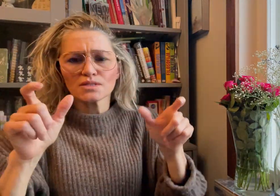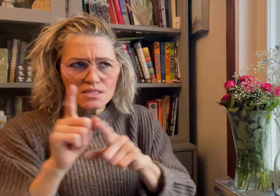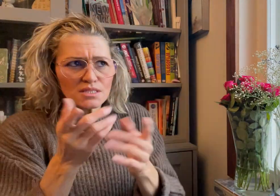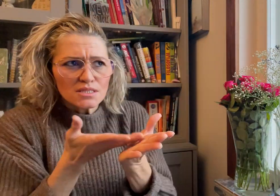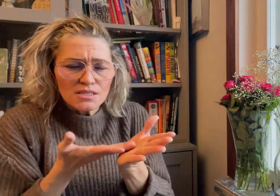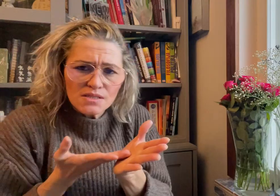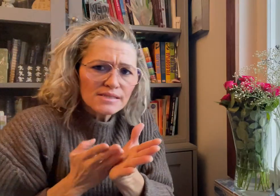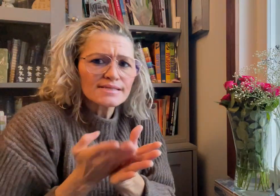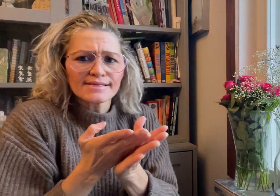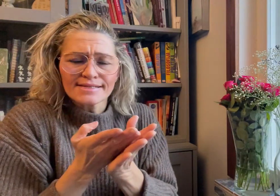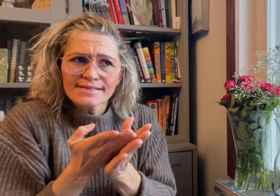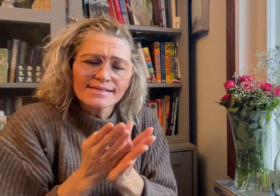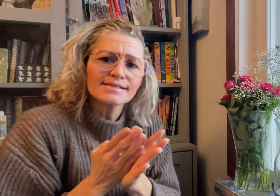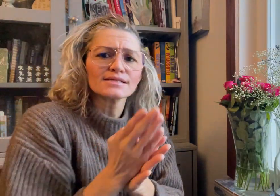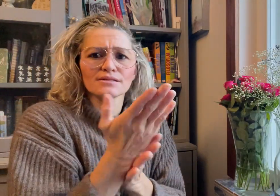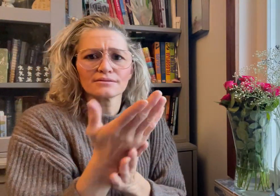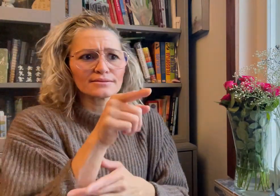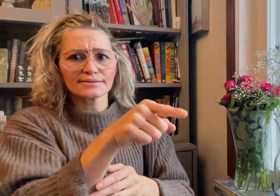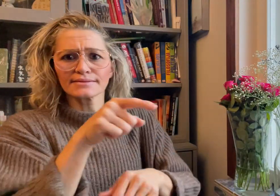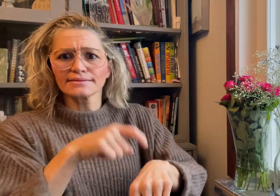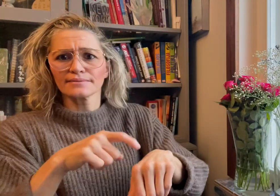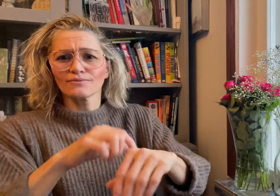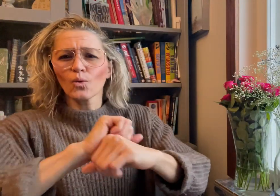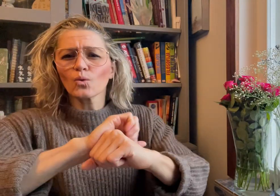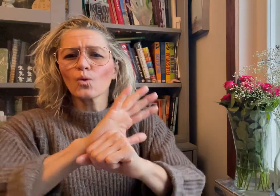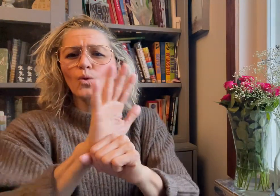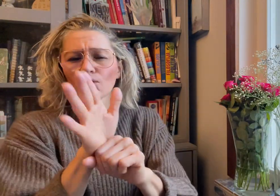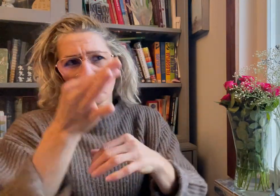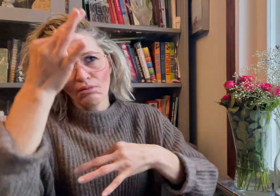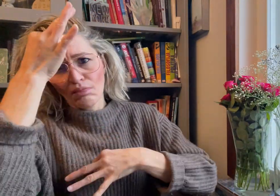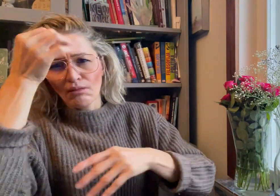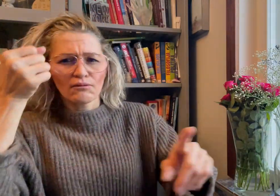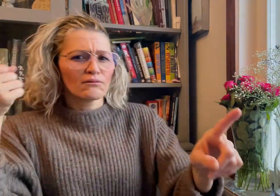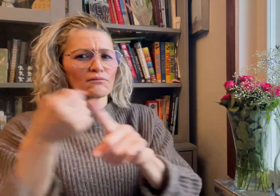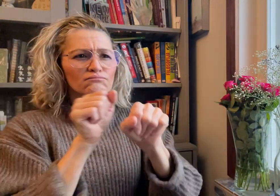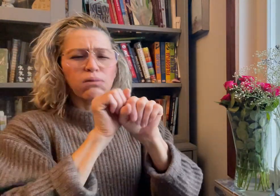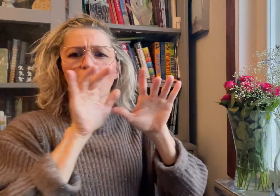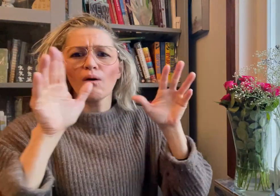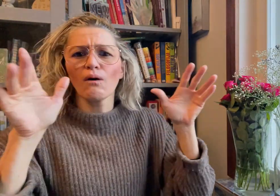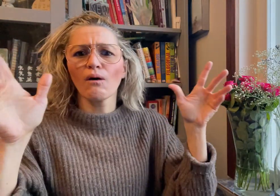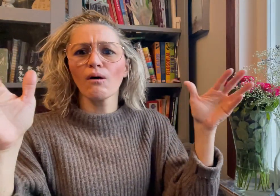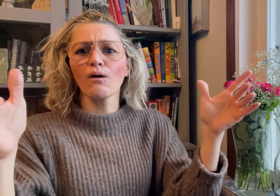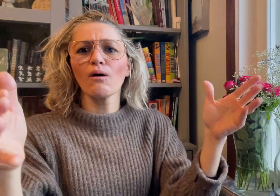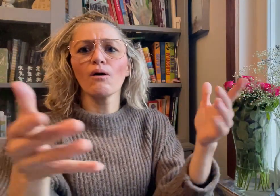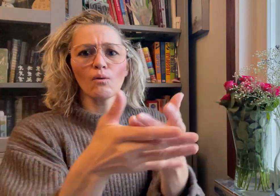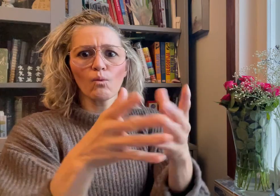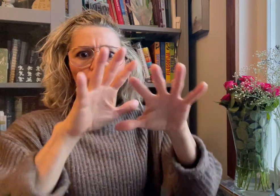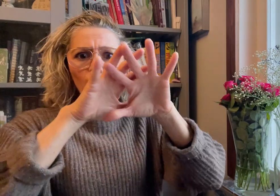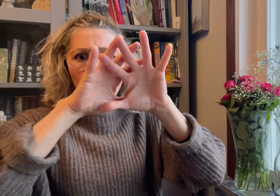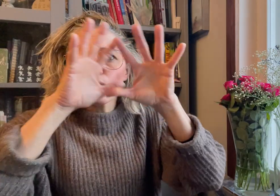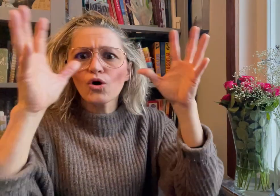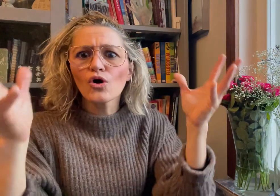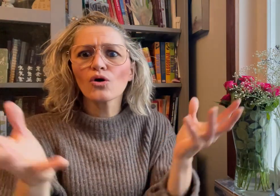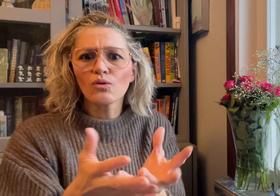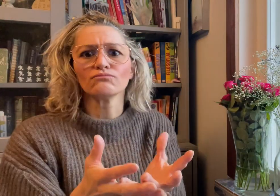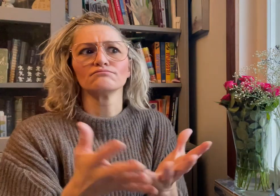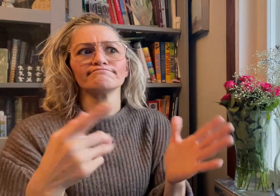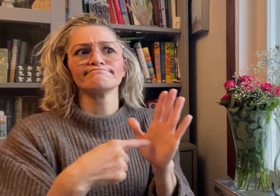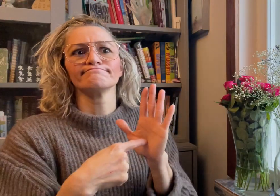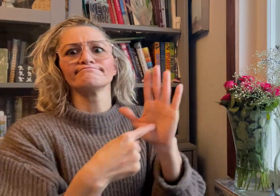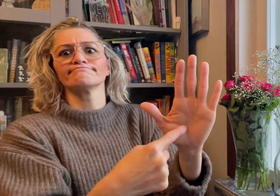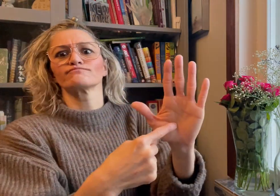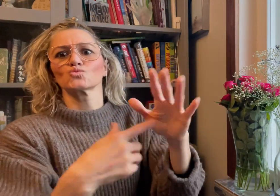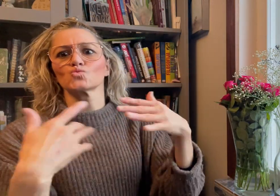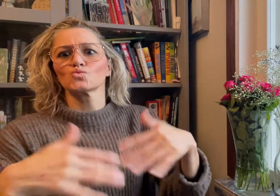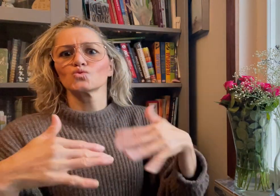faced when the COVID-19 pandemic hit the world, showing